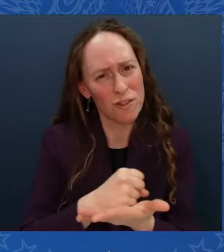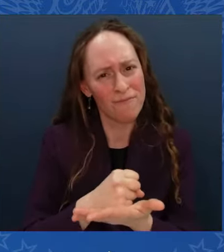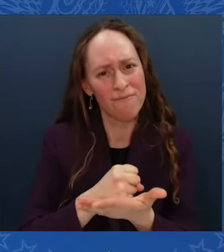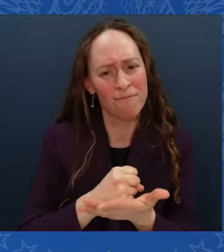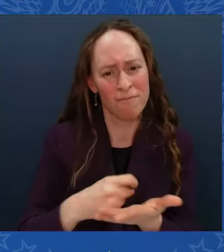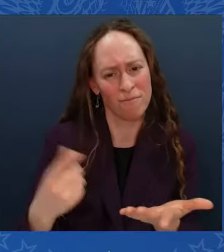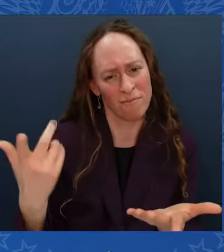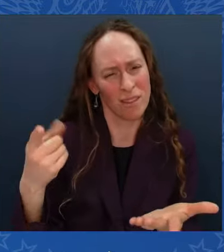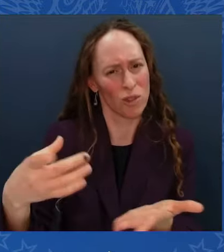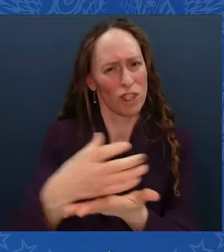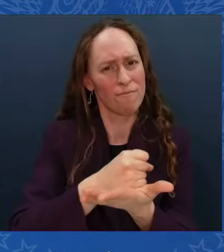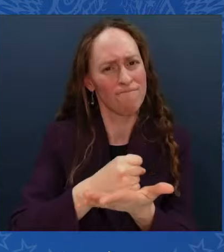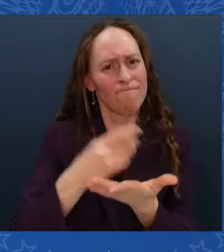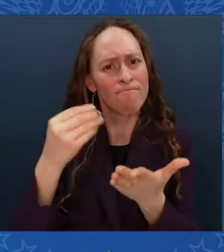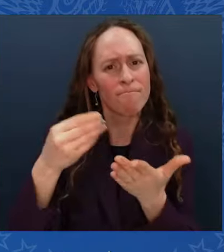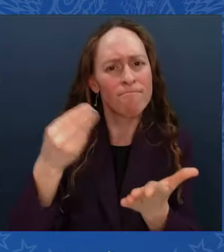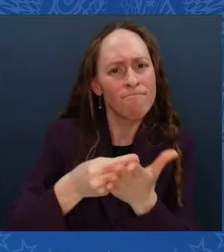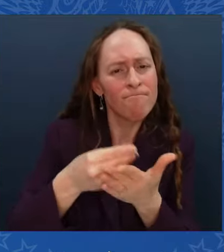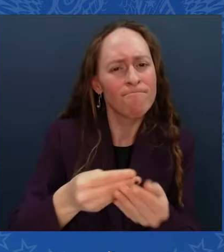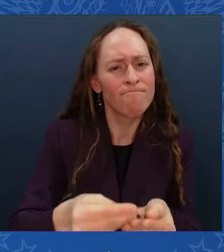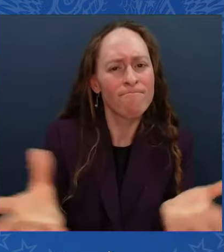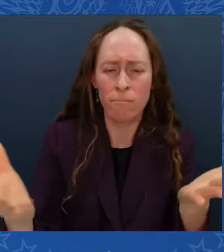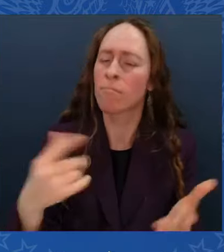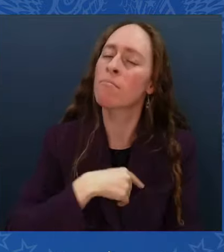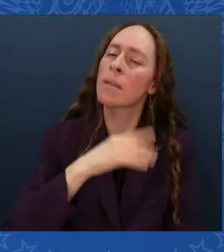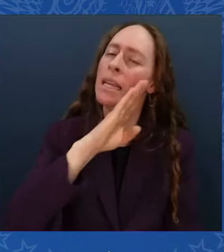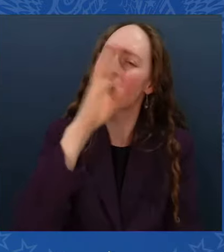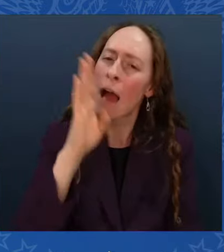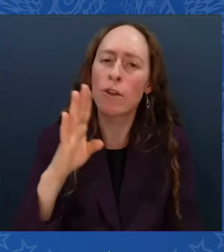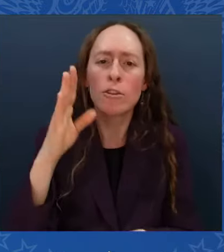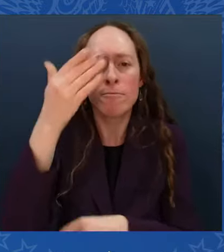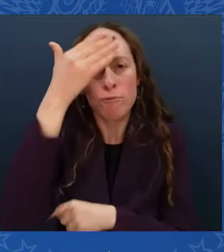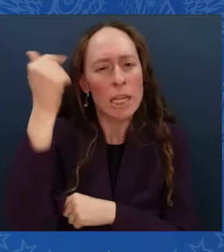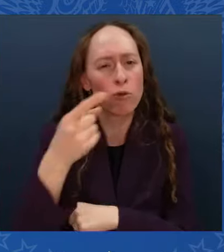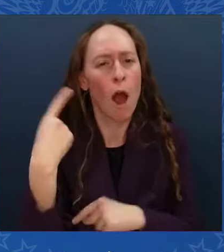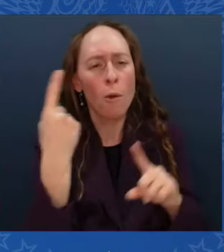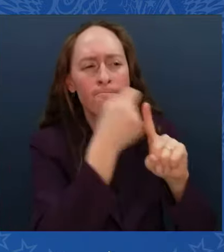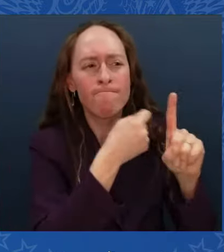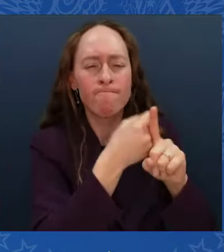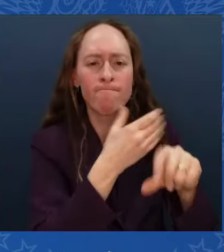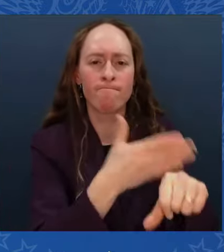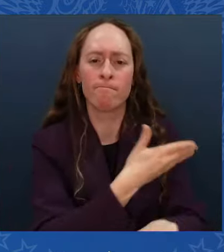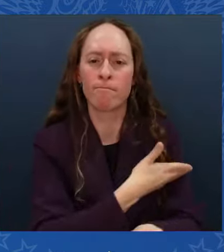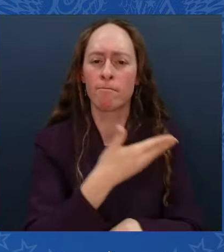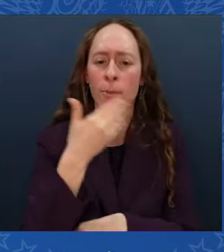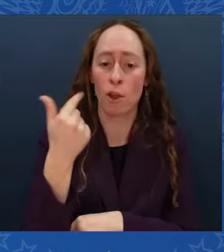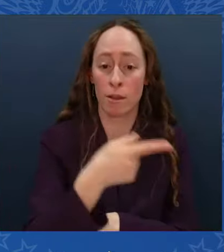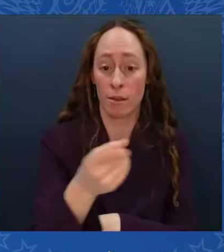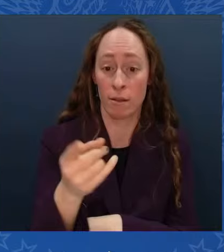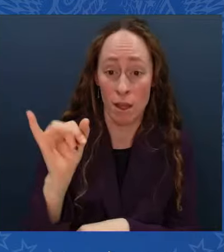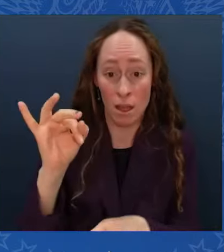So, if you qualify, you'll be hearing from me shortly. Thousands of people per month are eligible --